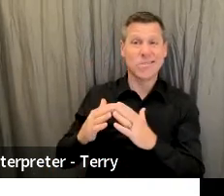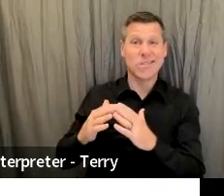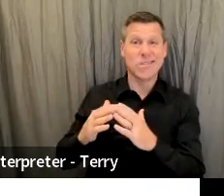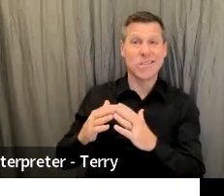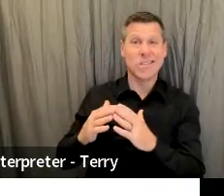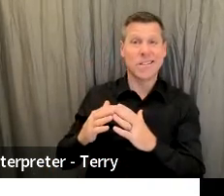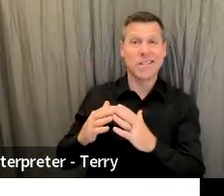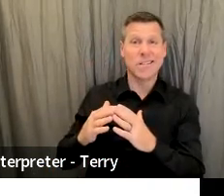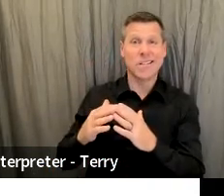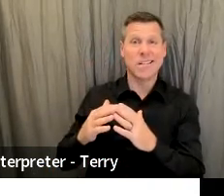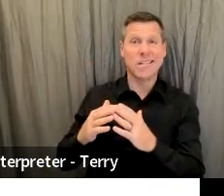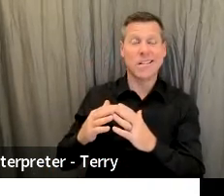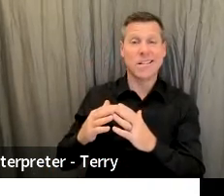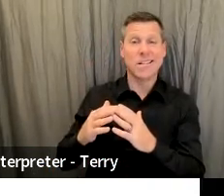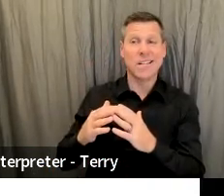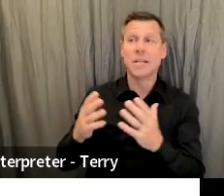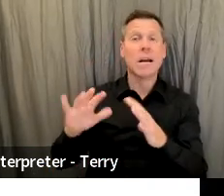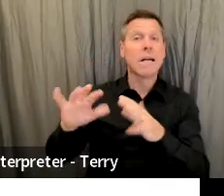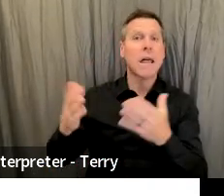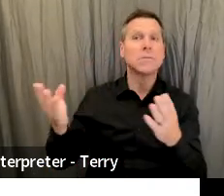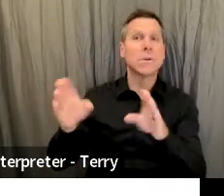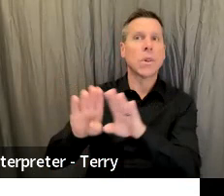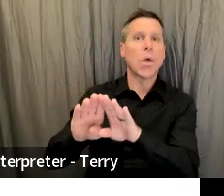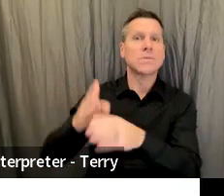and so I can go in there and edit and copy and paste specific HTML coach.